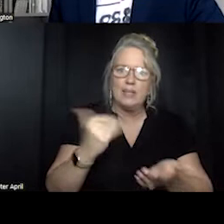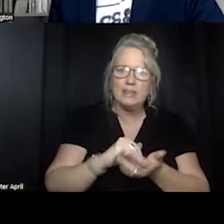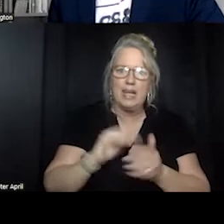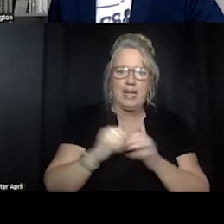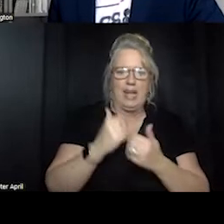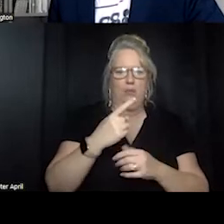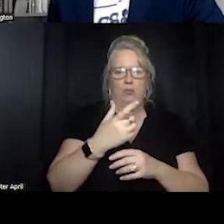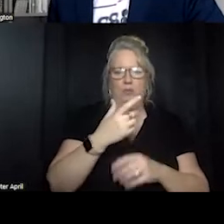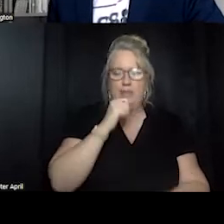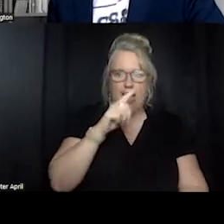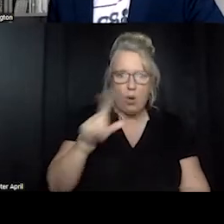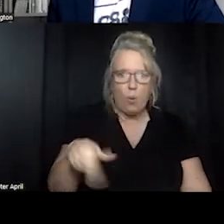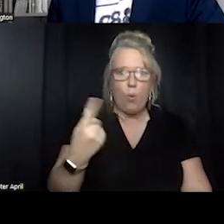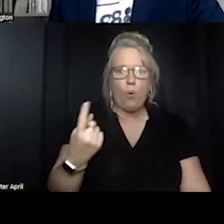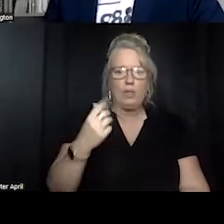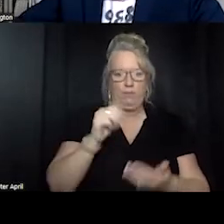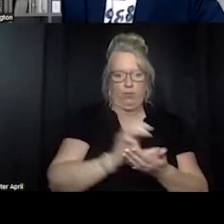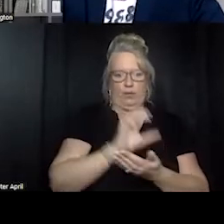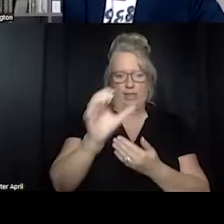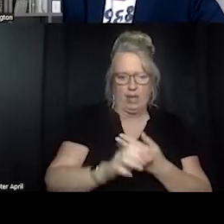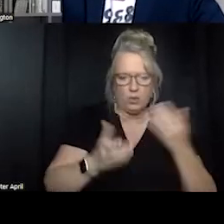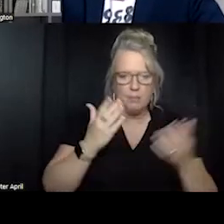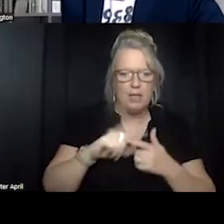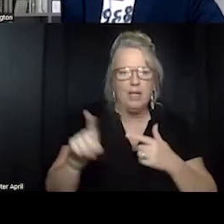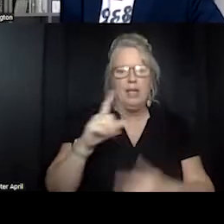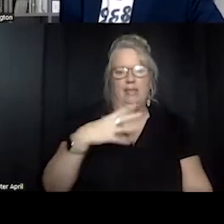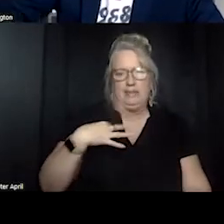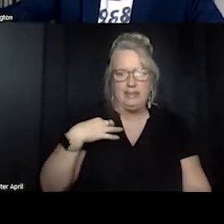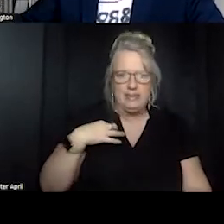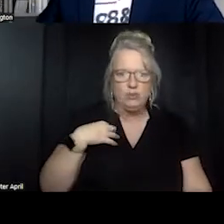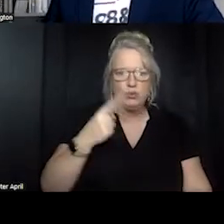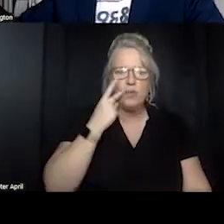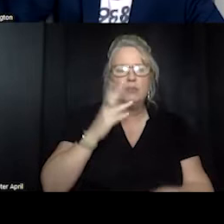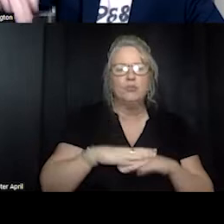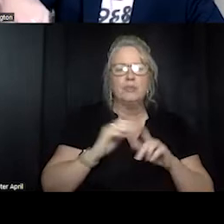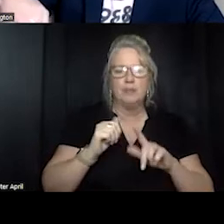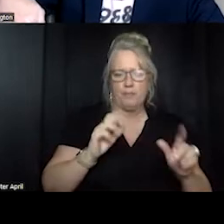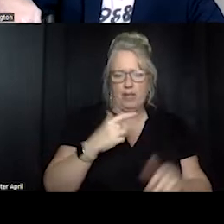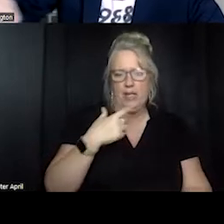ONLY THE, THE CALENDAR INVITE, THE T SHIRTS YOU SEE IN THE LOWER LEFT, THE LINK TO THE MEETING.